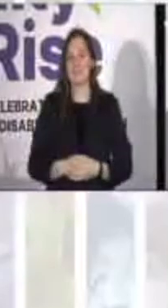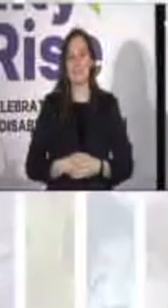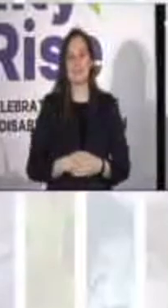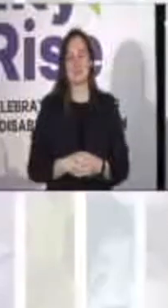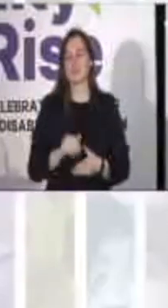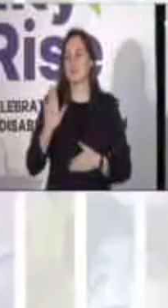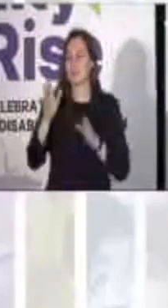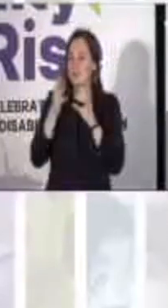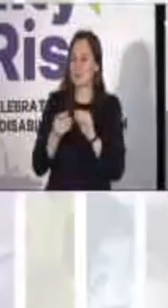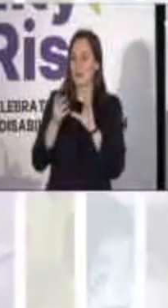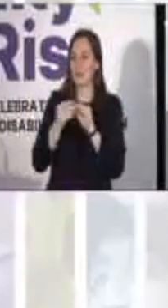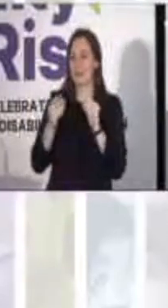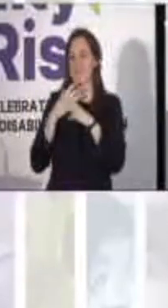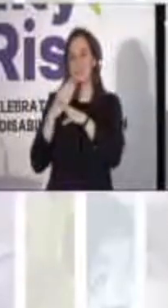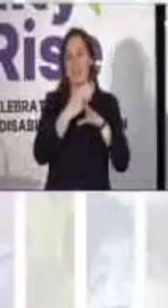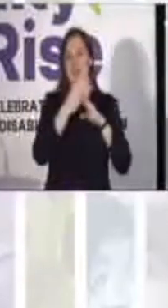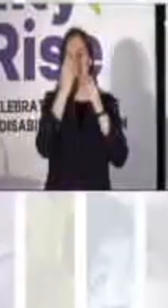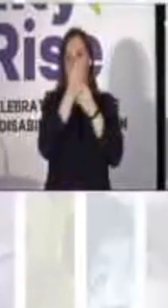AND YOUR STORY HERE TODAY. IT WAS POWERFUL.